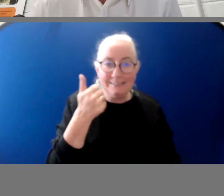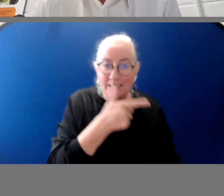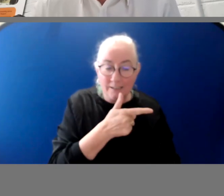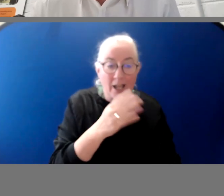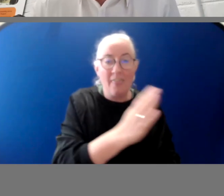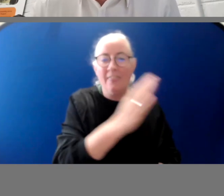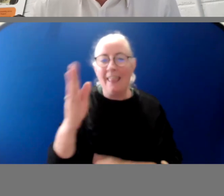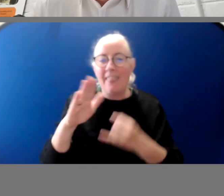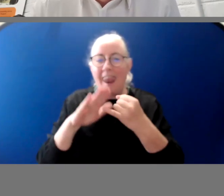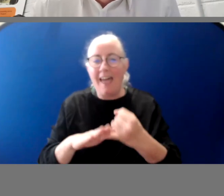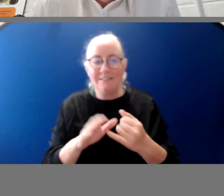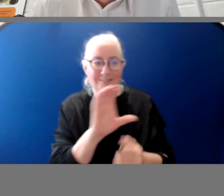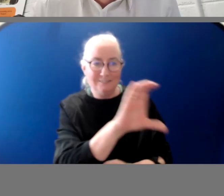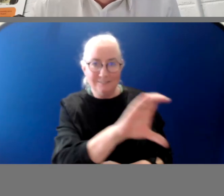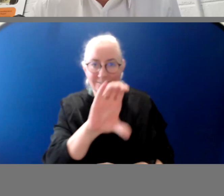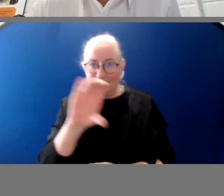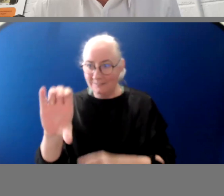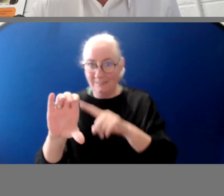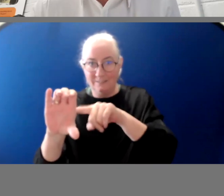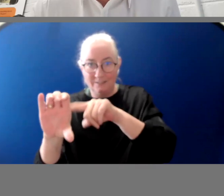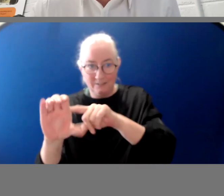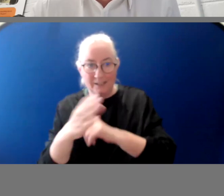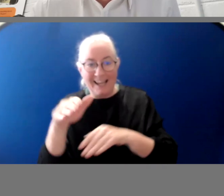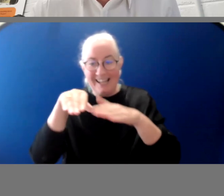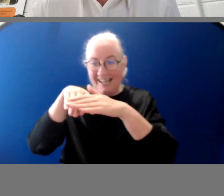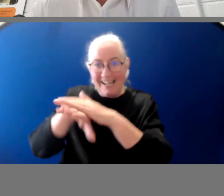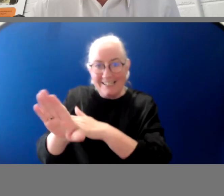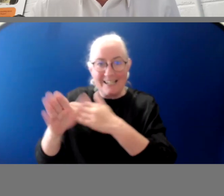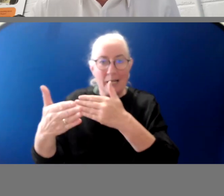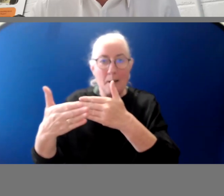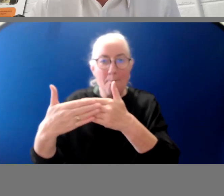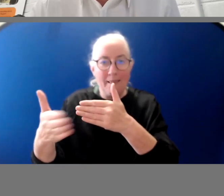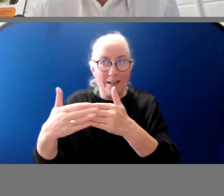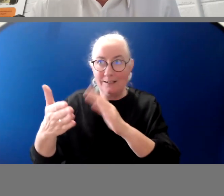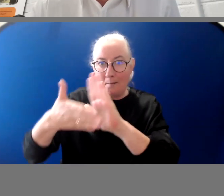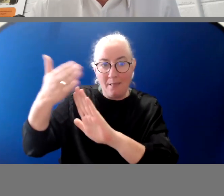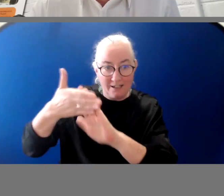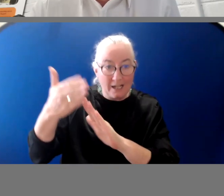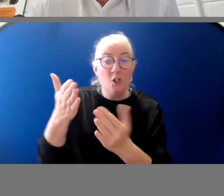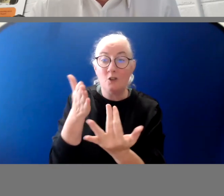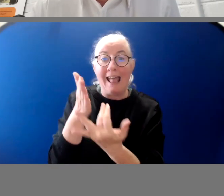that we're showing here it's a it's inside the building so it's internal and the access control